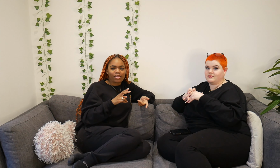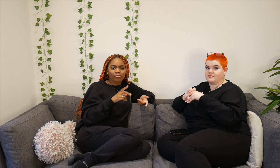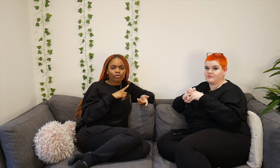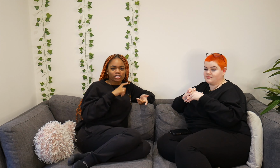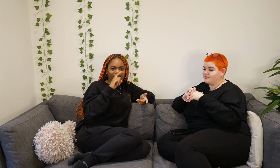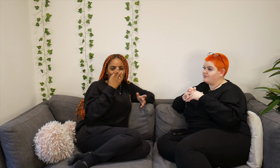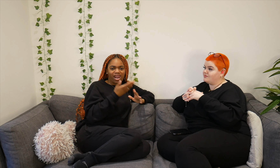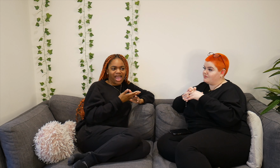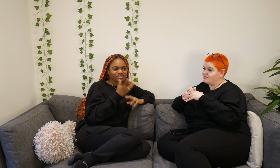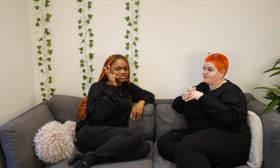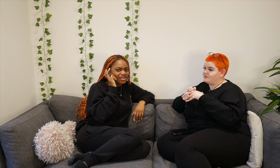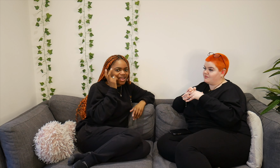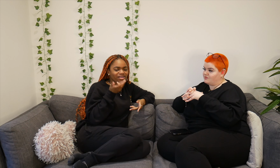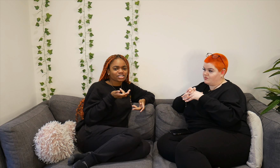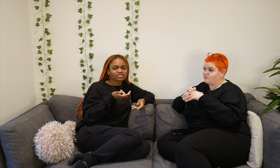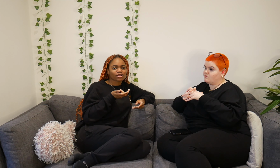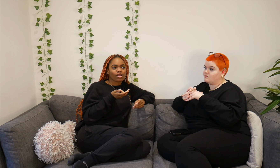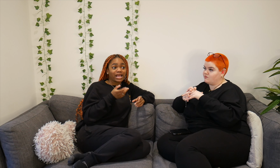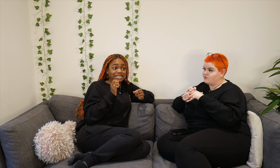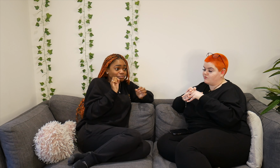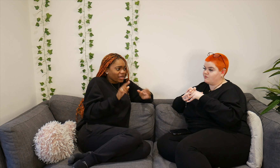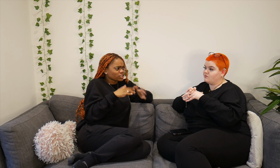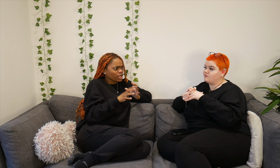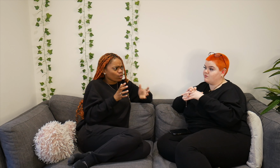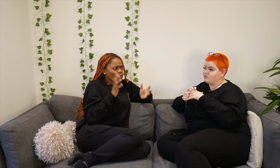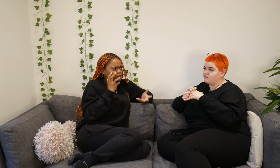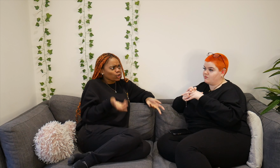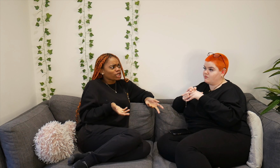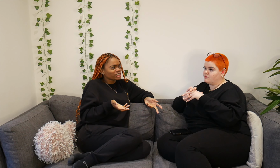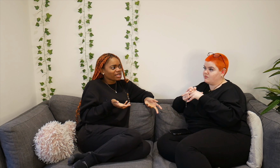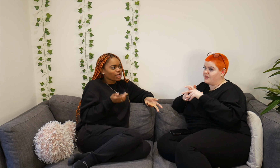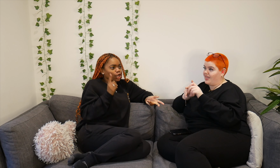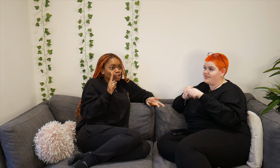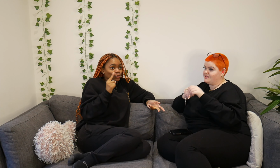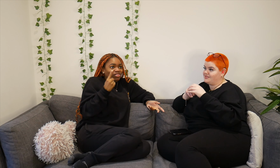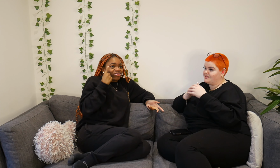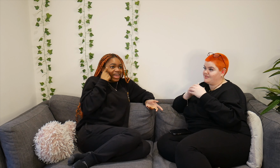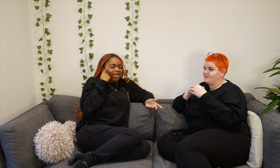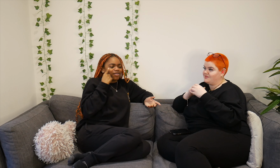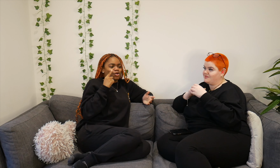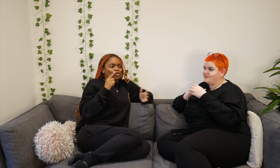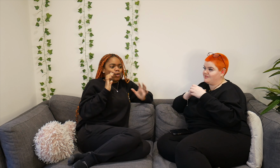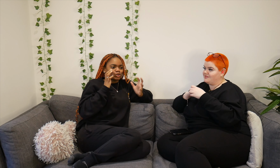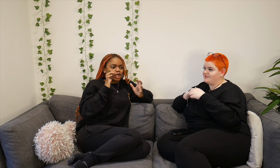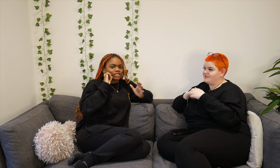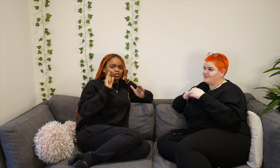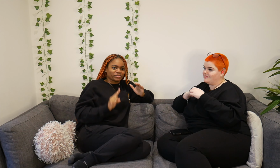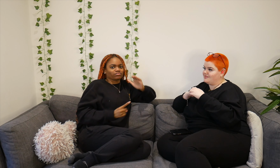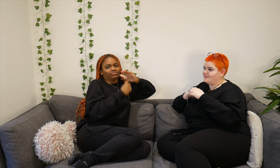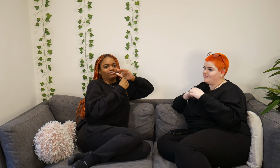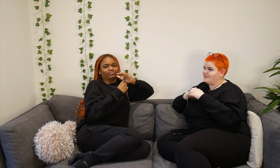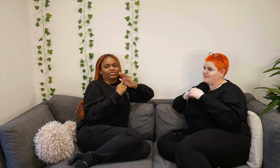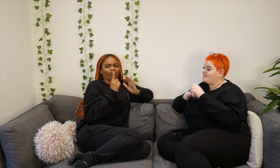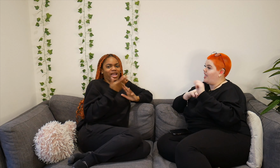because they can't access their name - especially in Audiology! You would (yes!) think Audiology is basically the top place for (yeah!) access but mm mm!